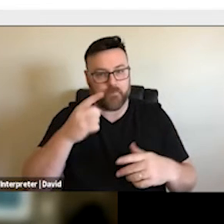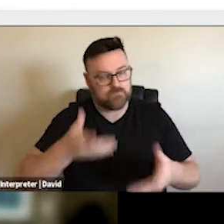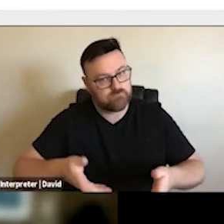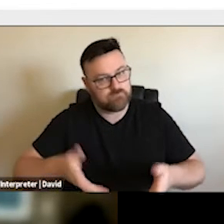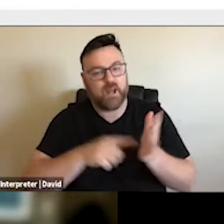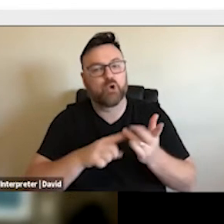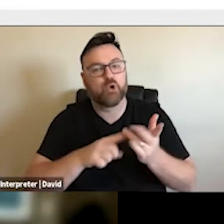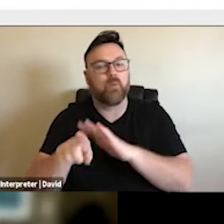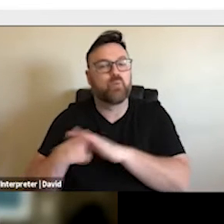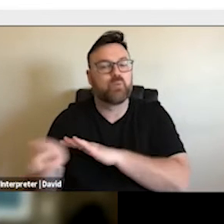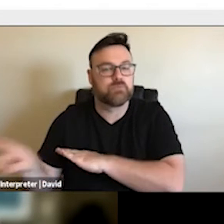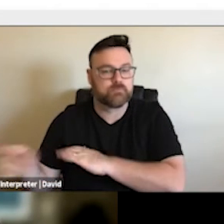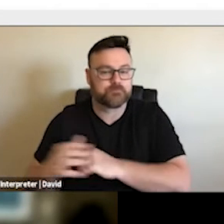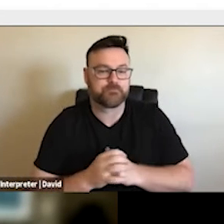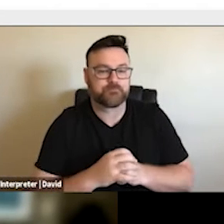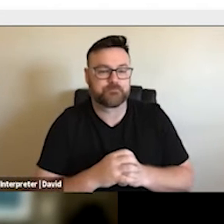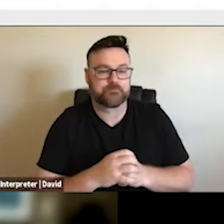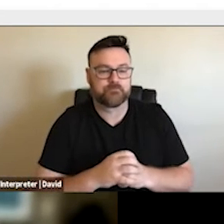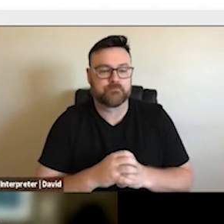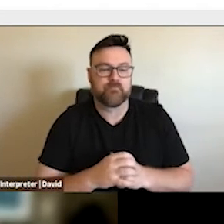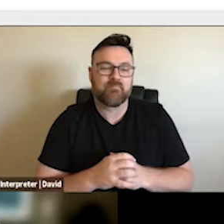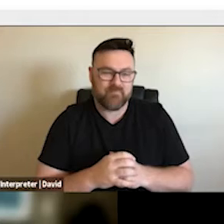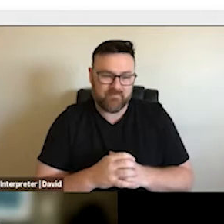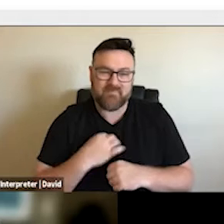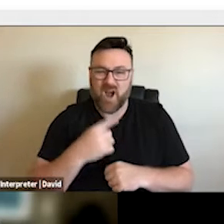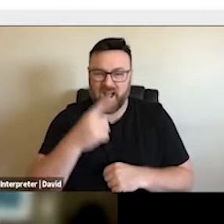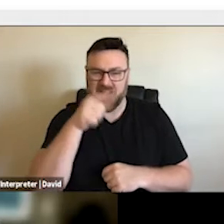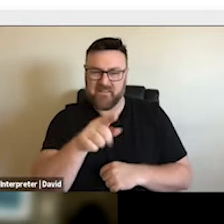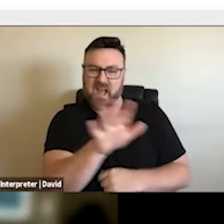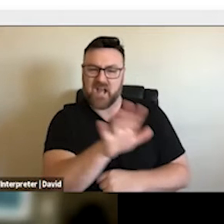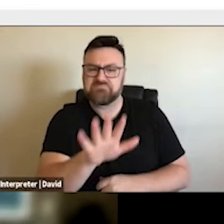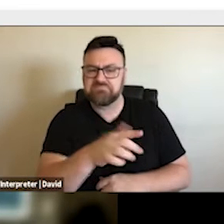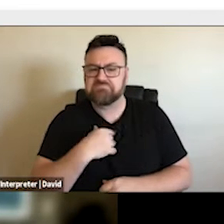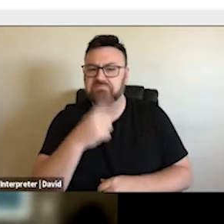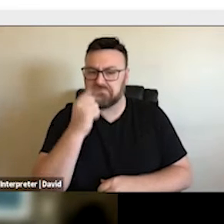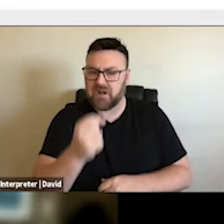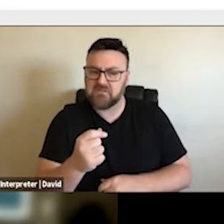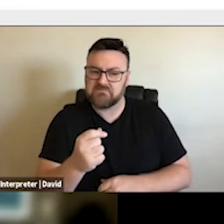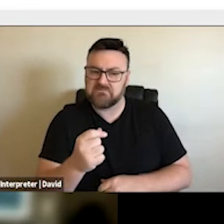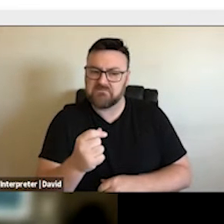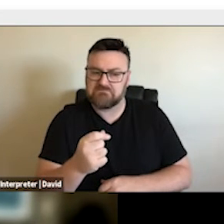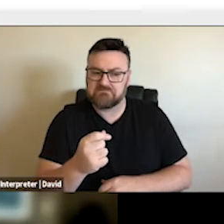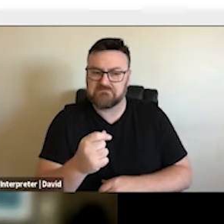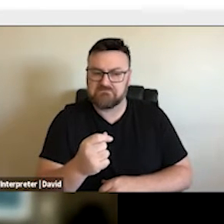less. I think it's what we can expect in the outbreak affected states.